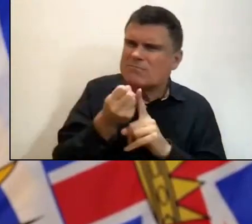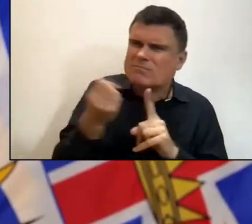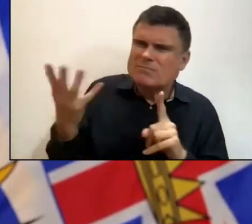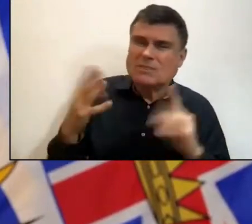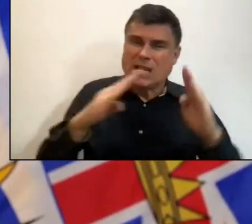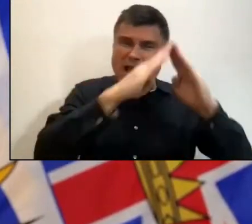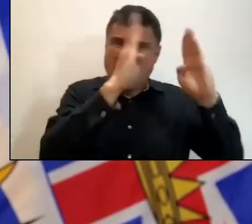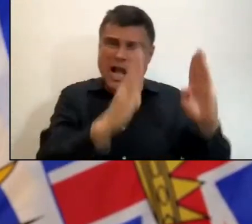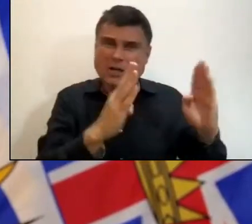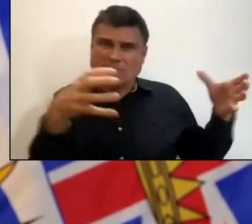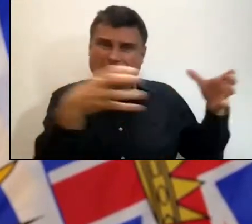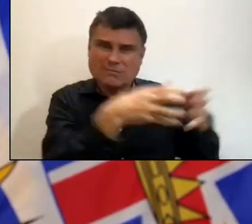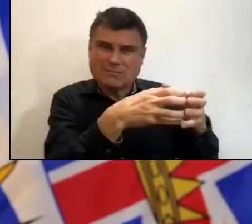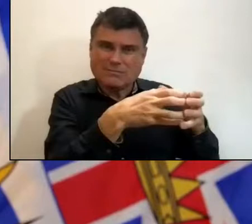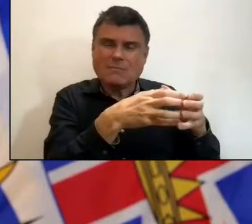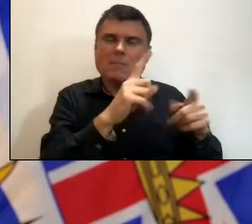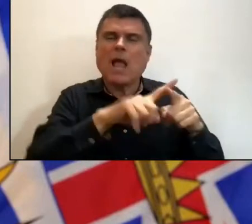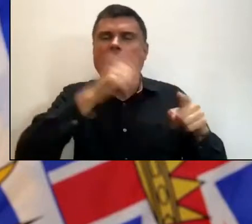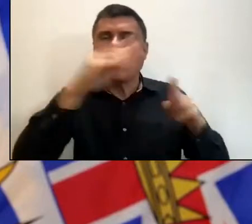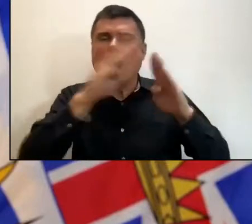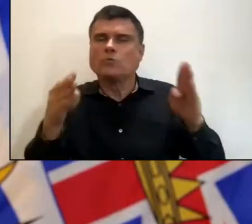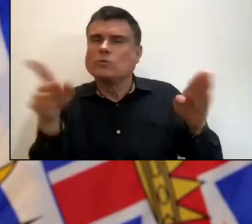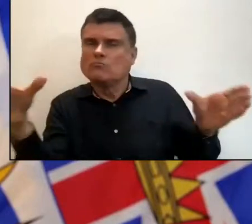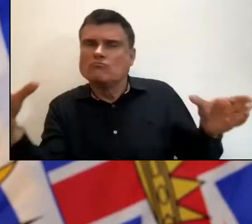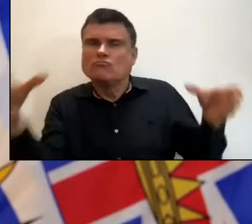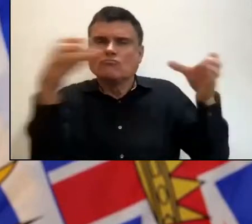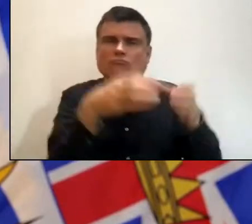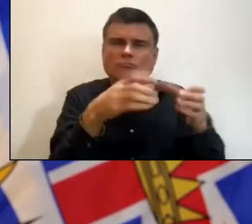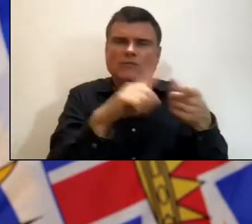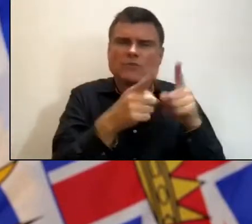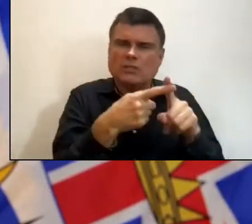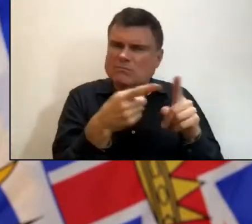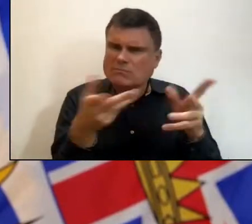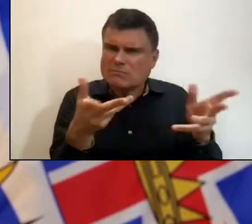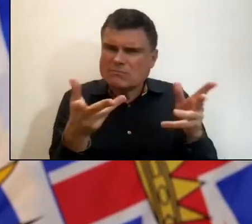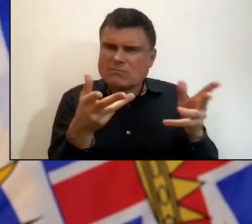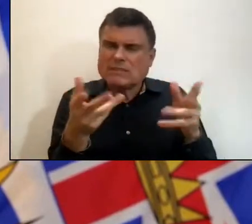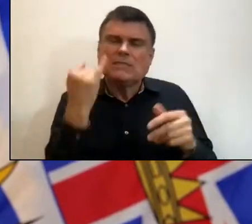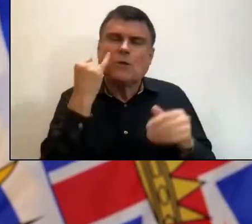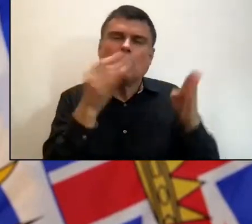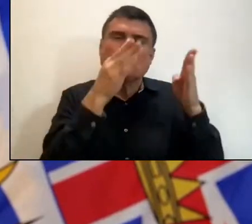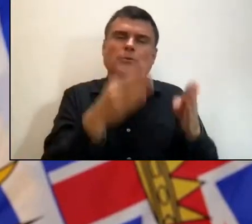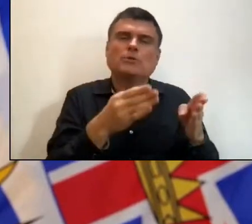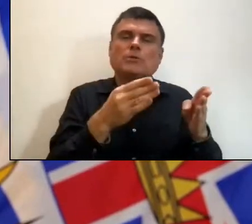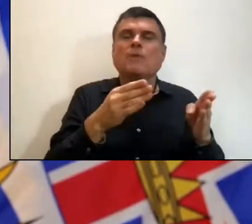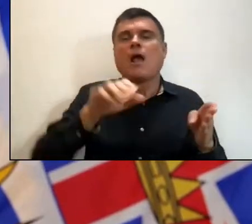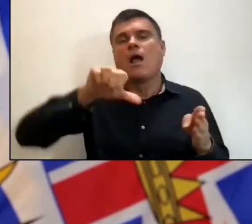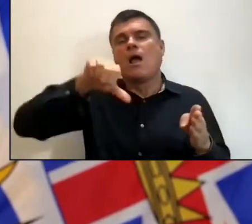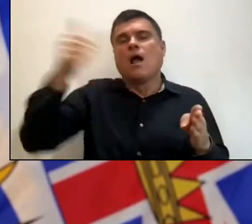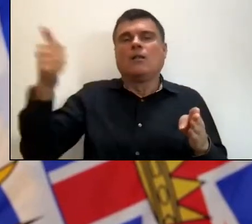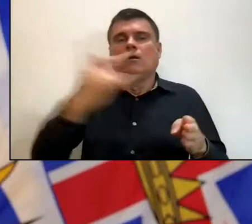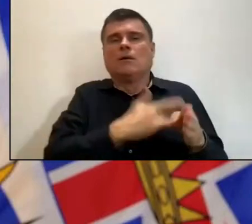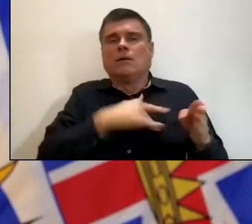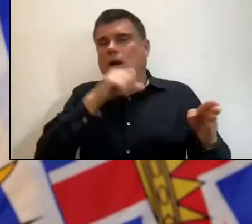household or up to ten works and does it matter if someone is coming from somewhere else in the province considering there